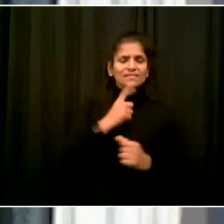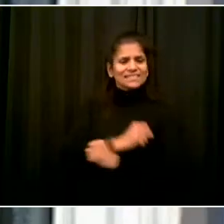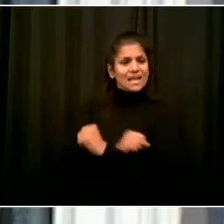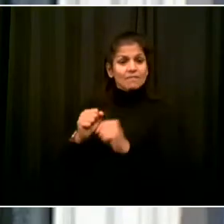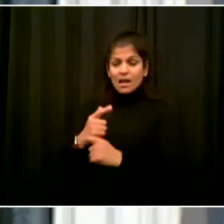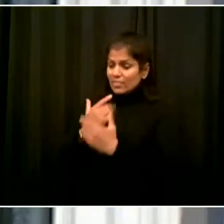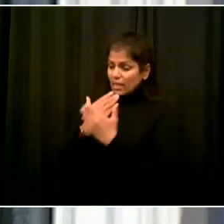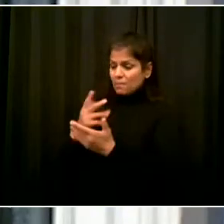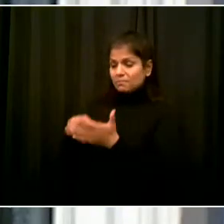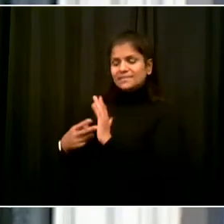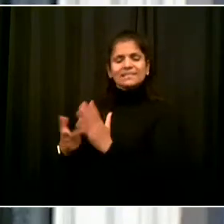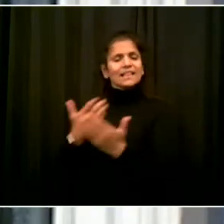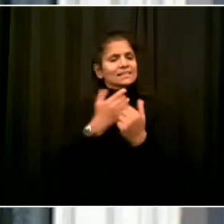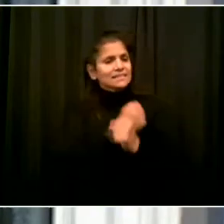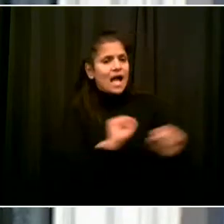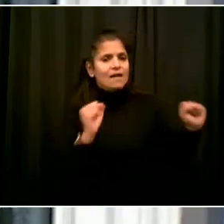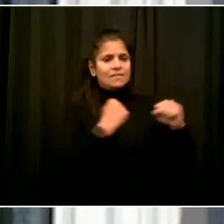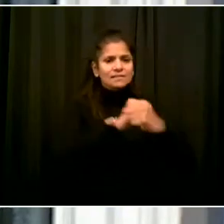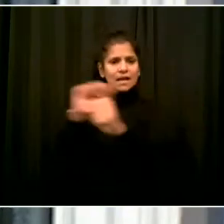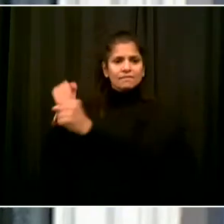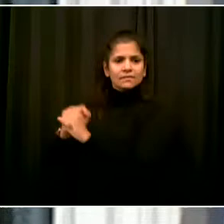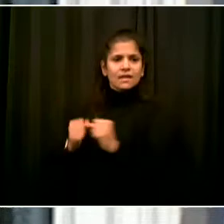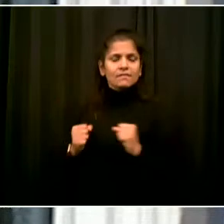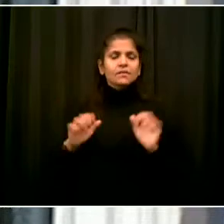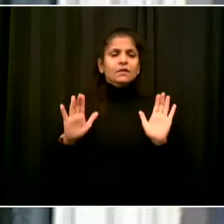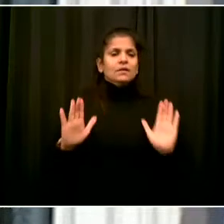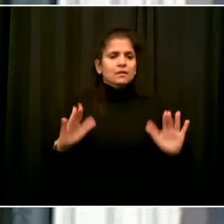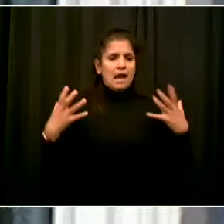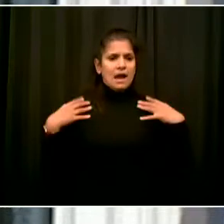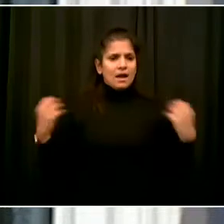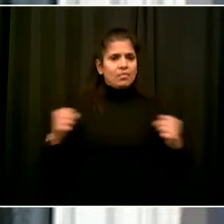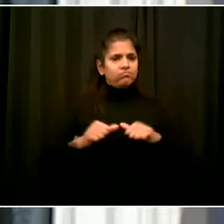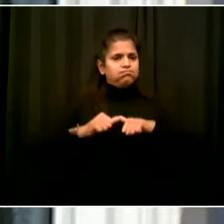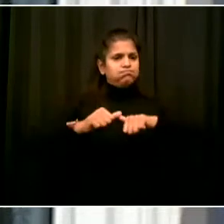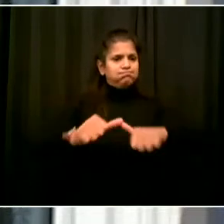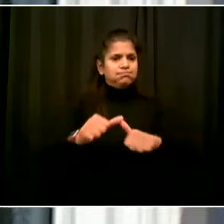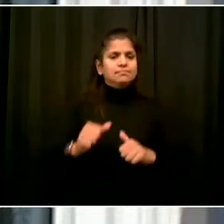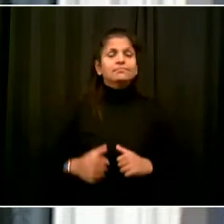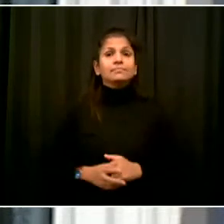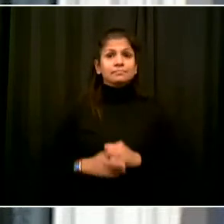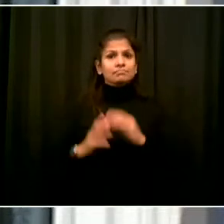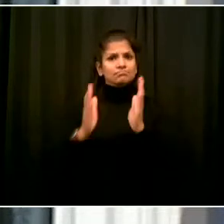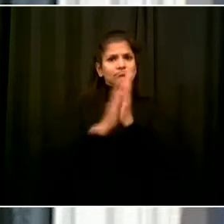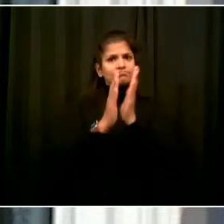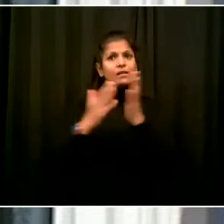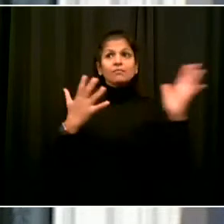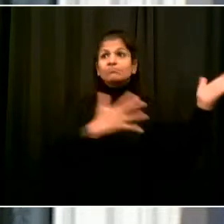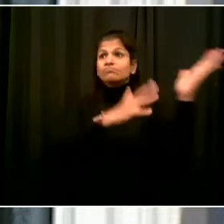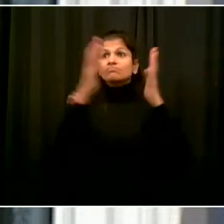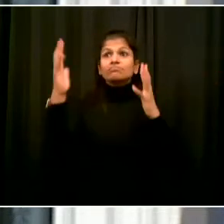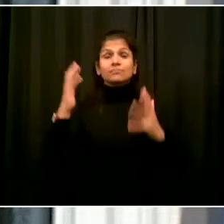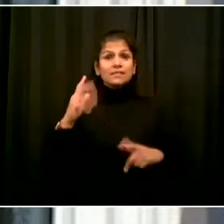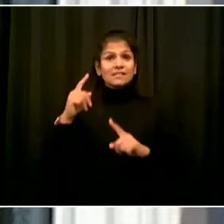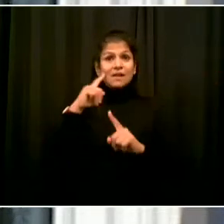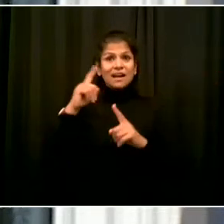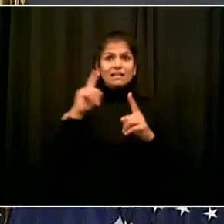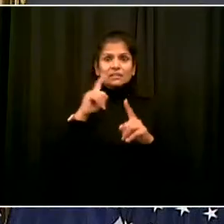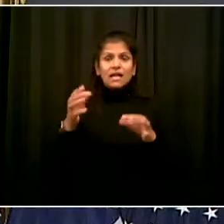KEEPING OUR CELEBRATION SMALL. AND FINALLY, I WANT US TO SALUTE THE HEALTH CARE